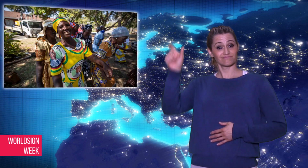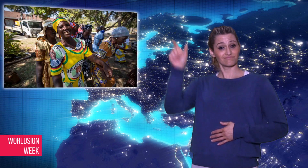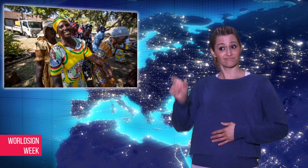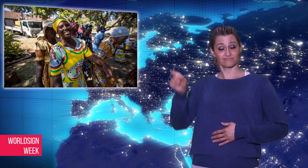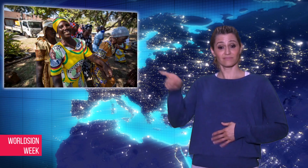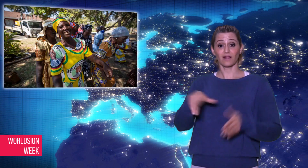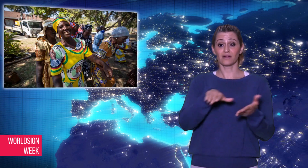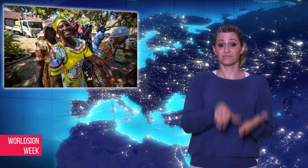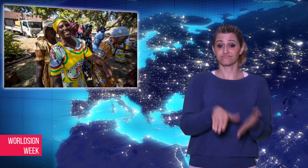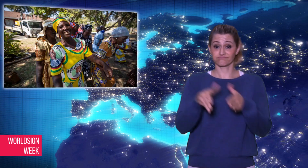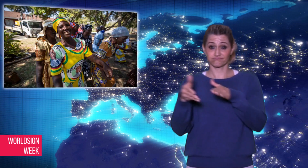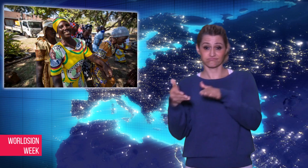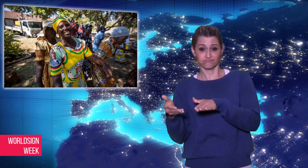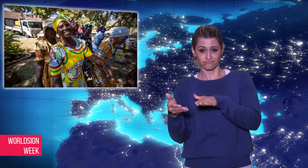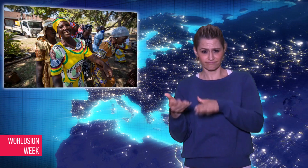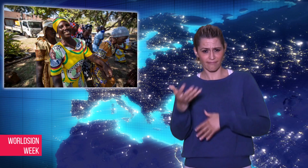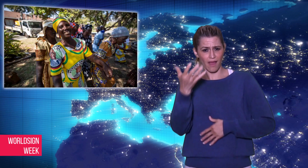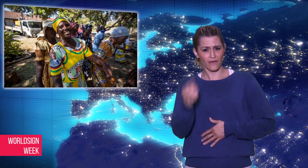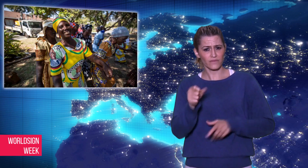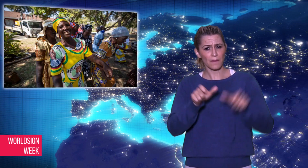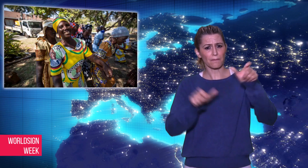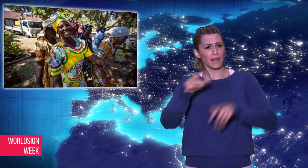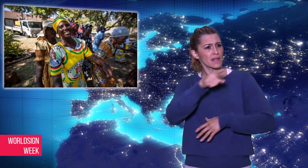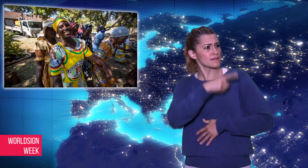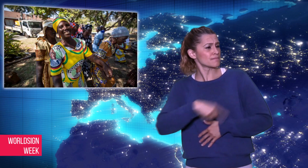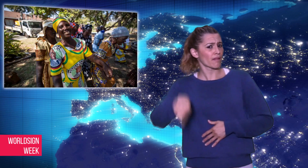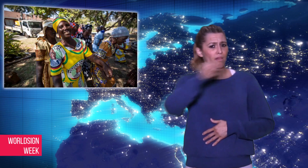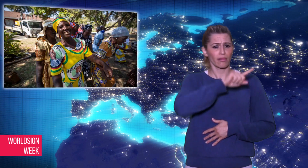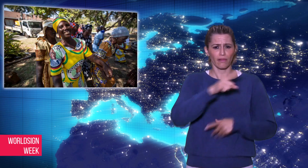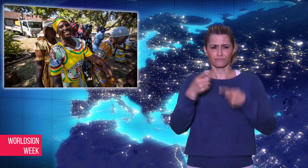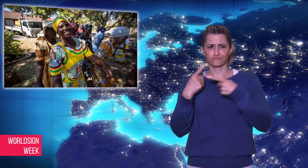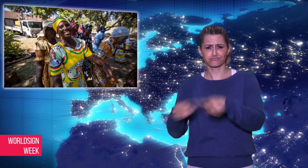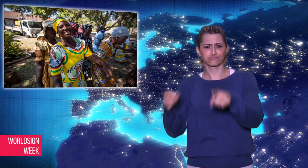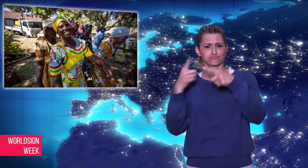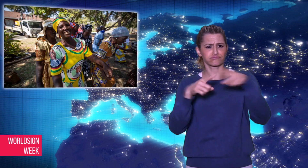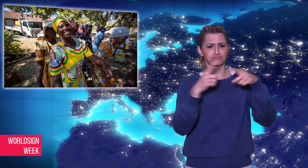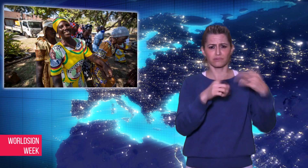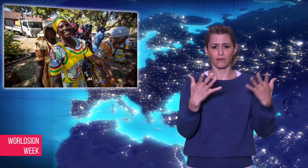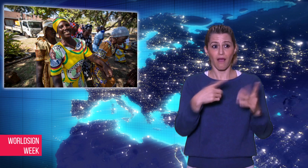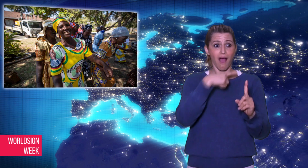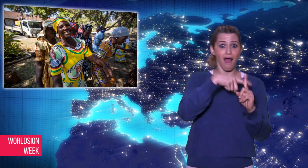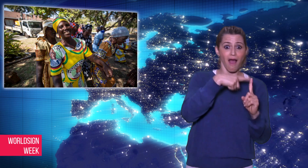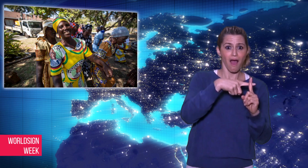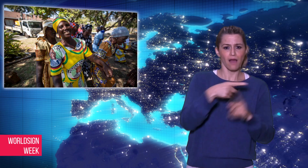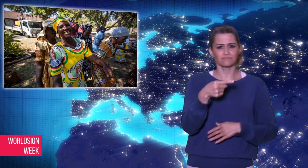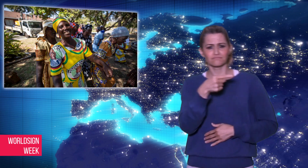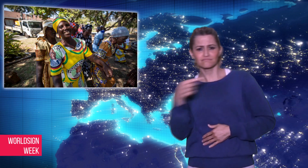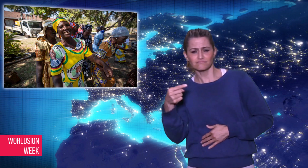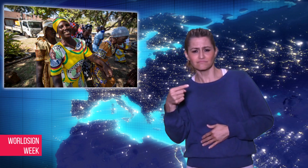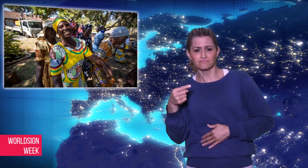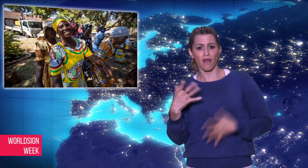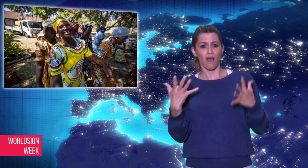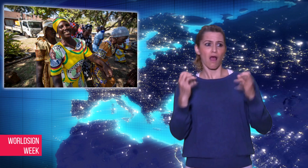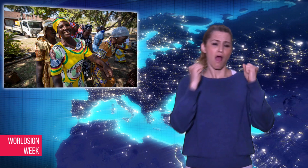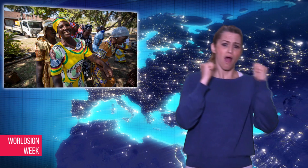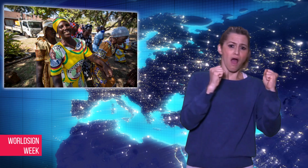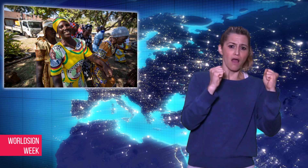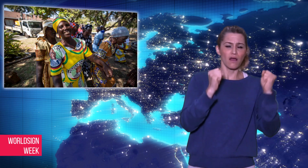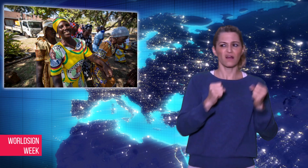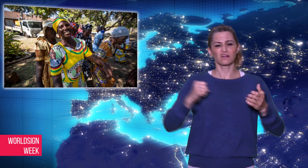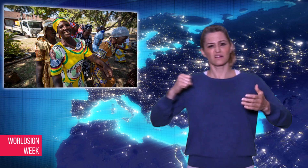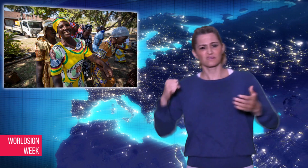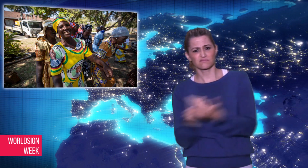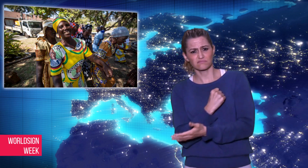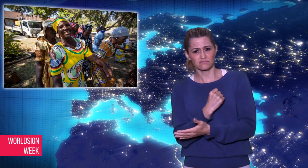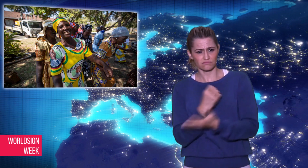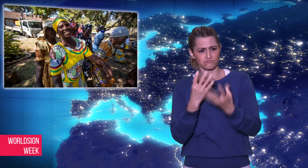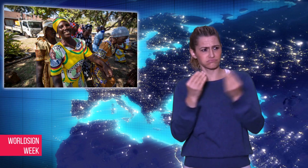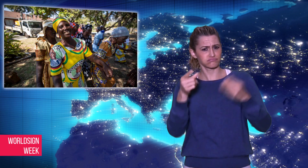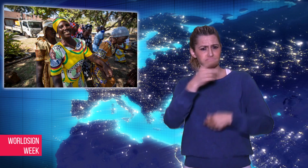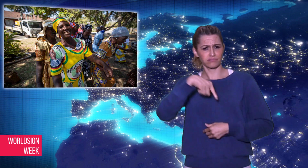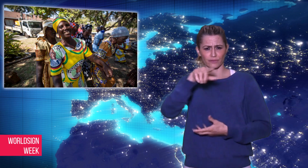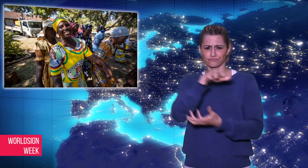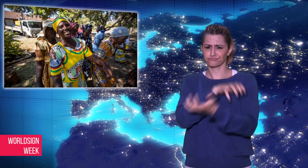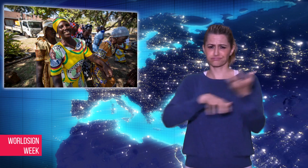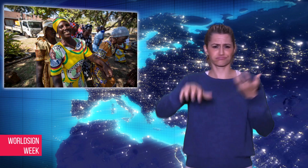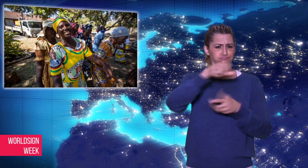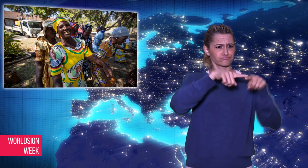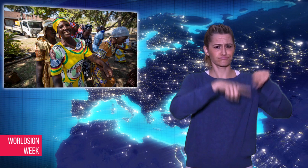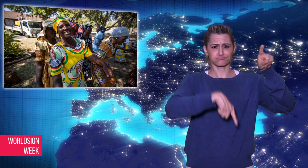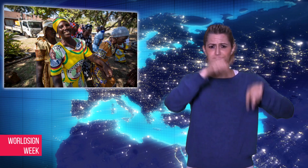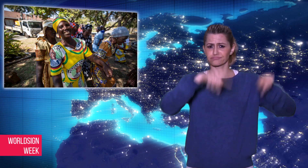There were mixed reactions regarding his death.